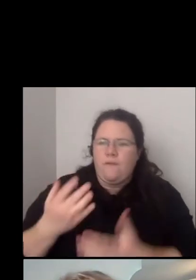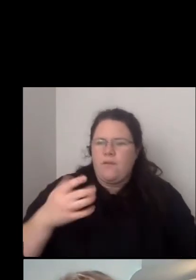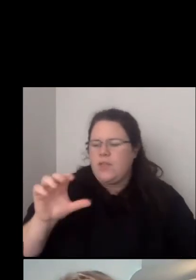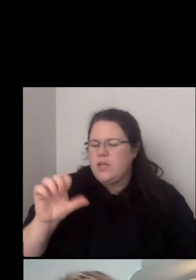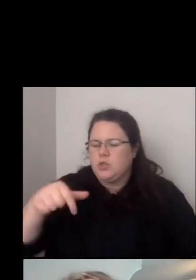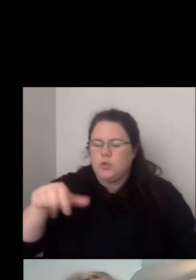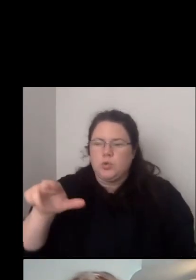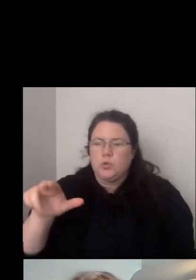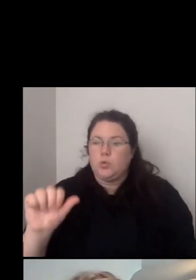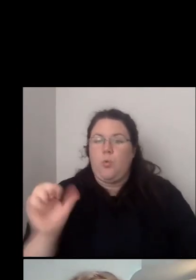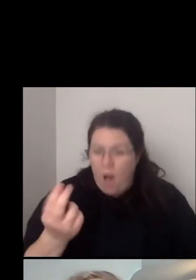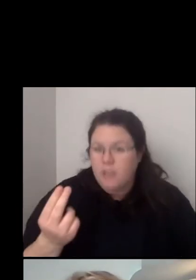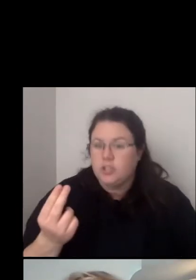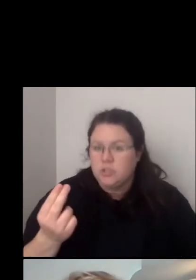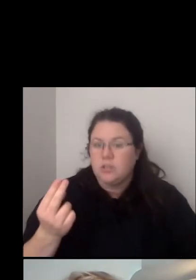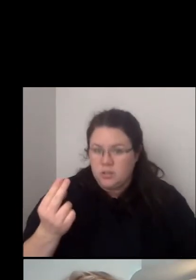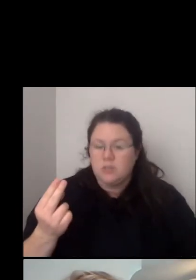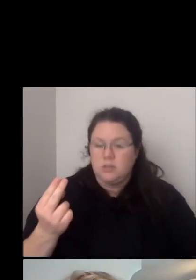domesticated right here.